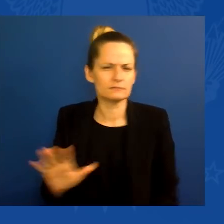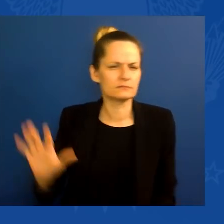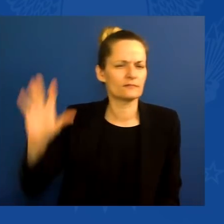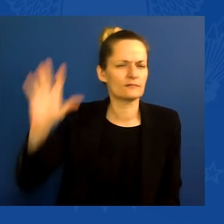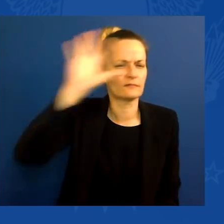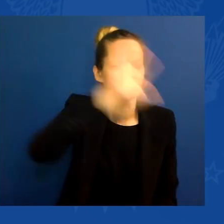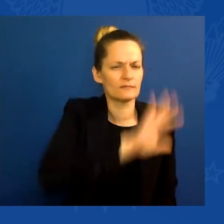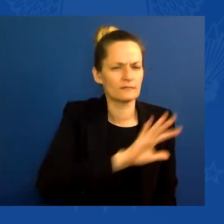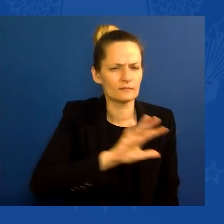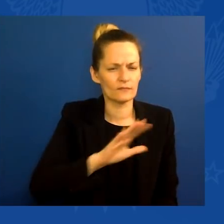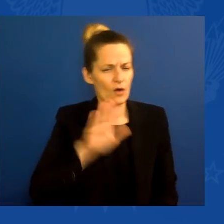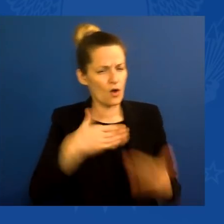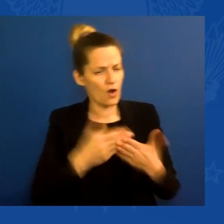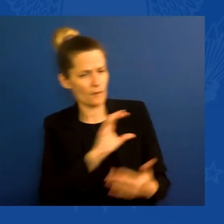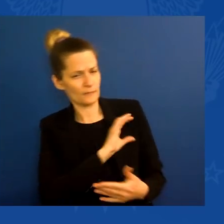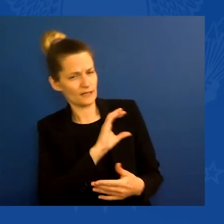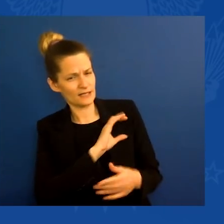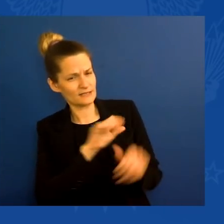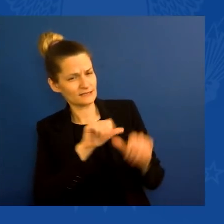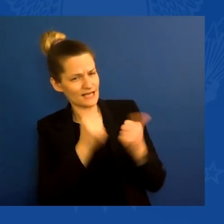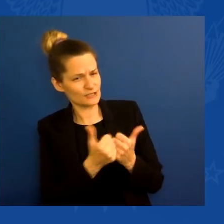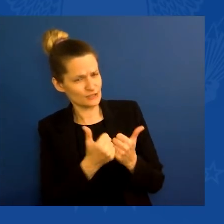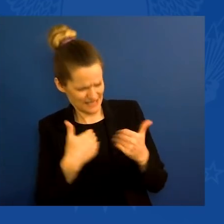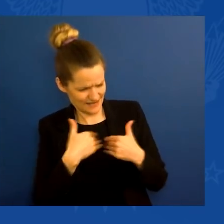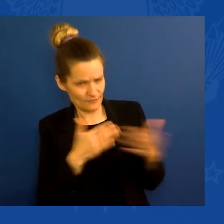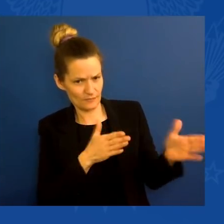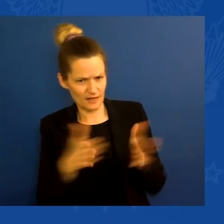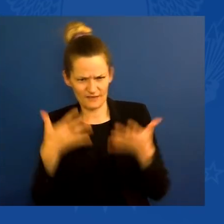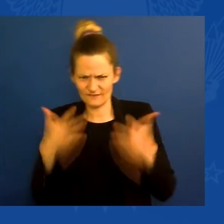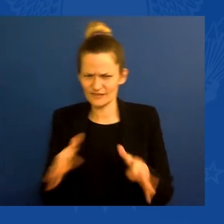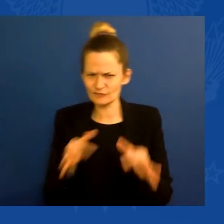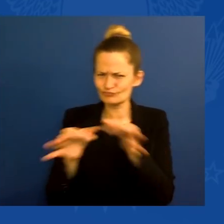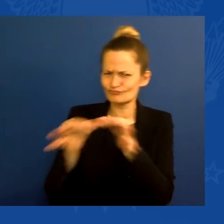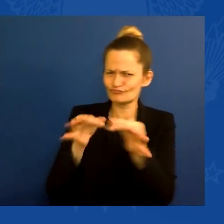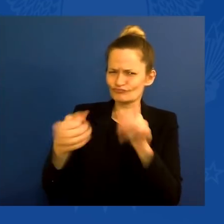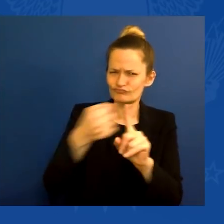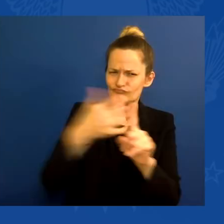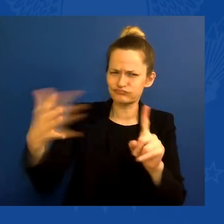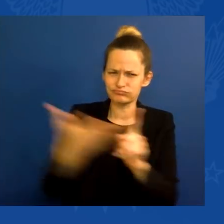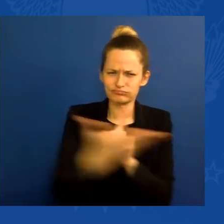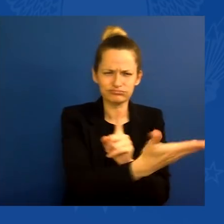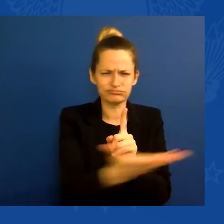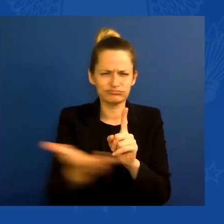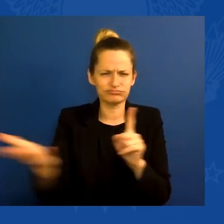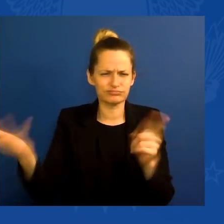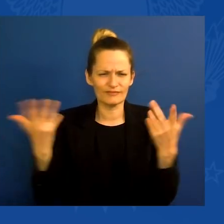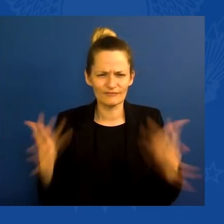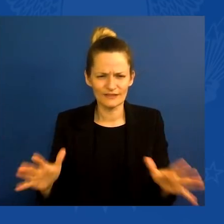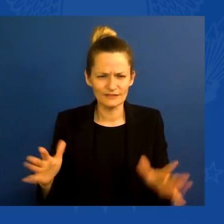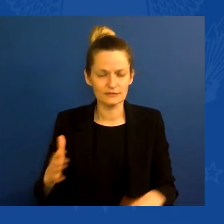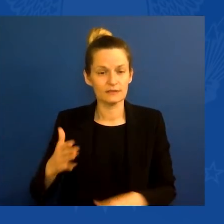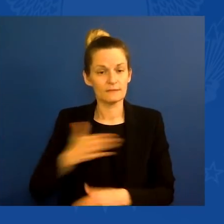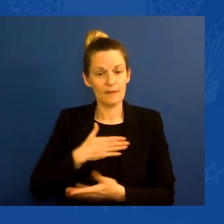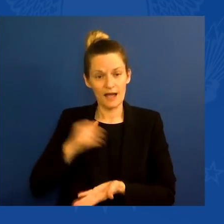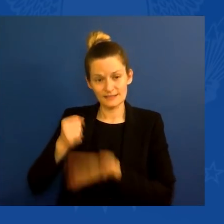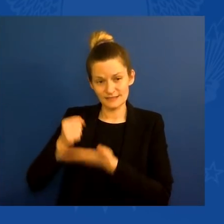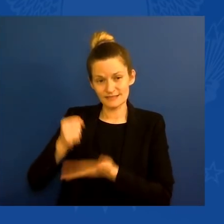With my budget last year, we increased funding for state and local law enforcement by almost -- well, not almost -- 29 percent.